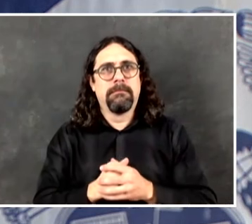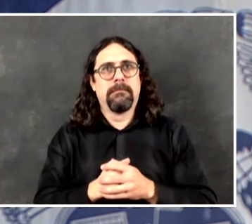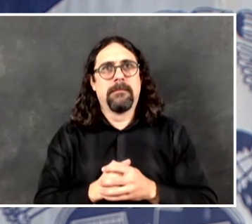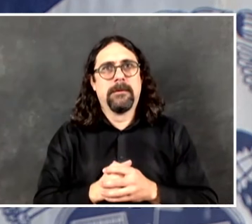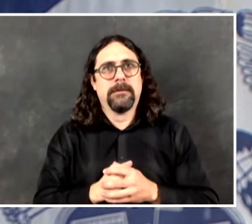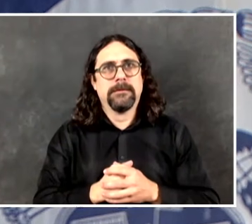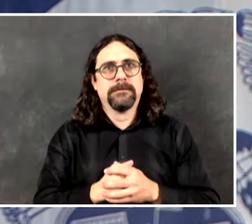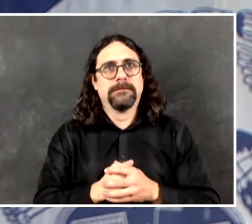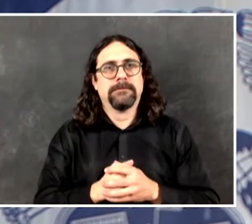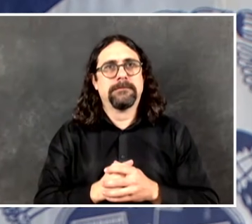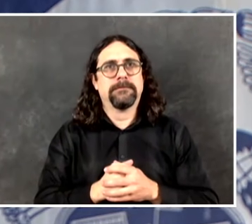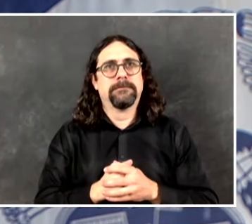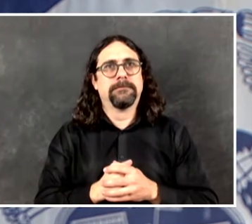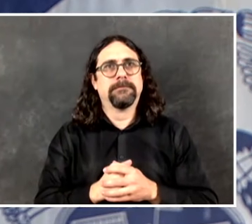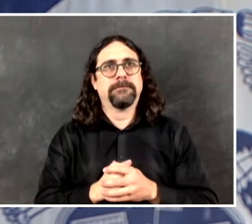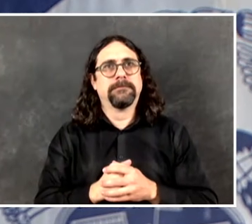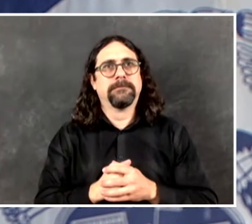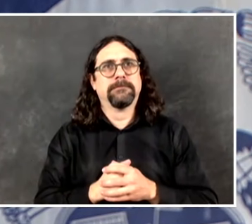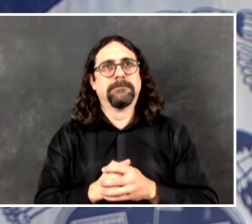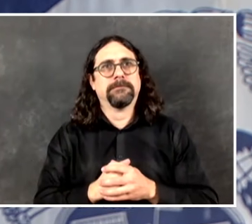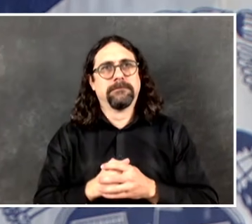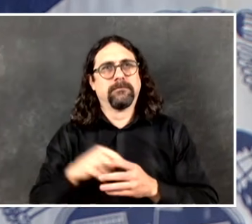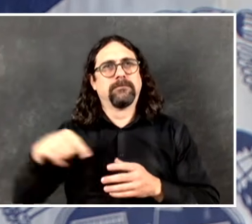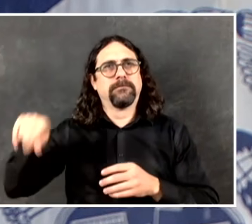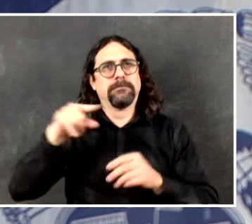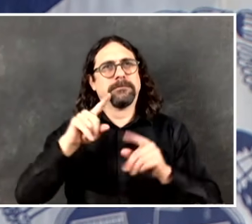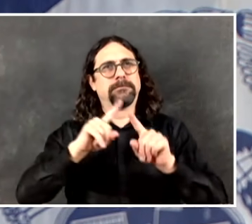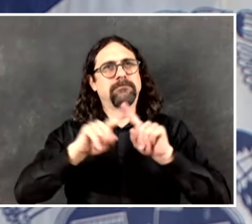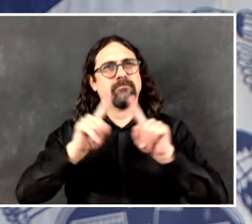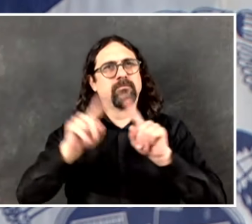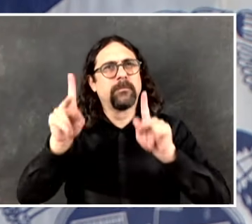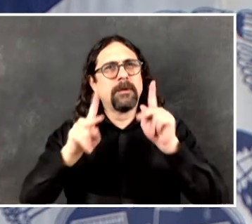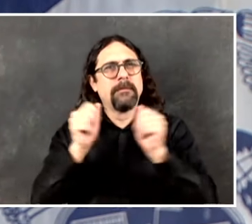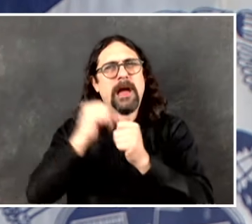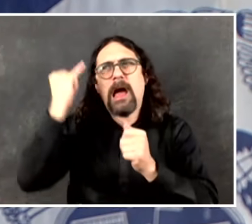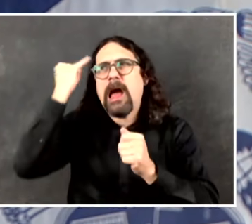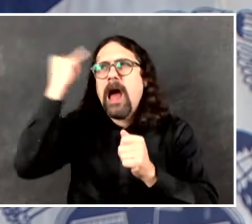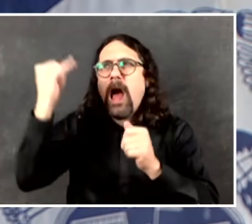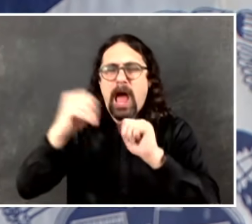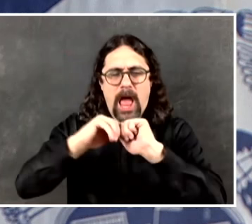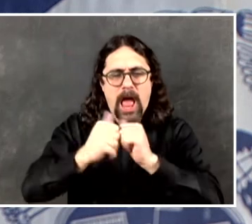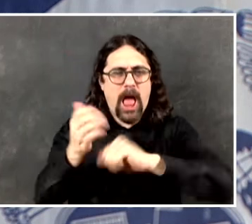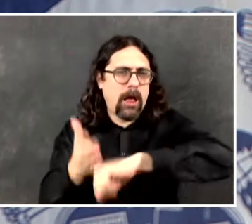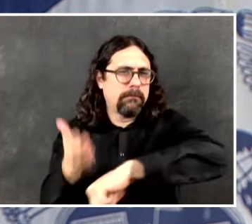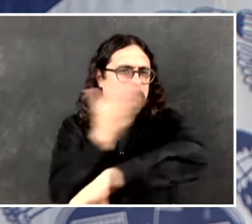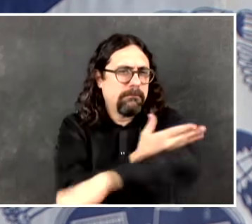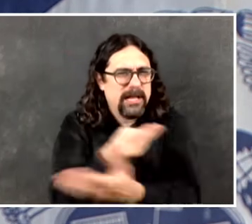LIFE OF THIS CITY AND OUR ECONOMY.